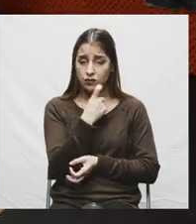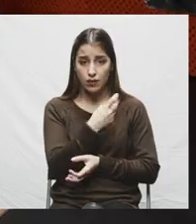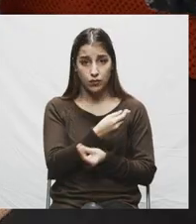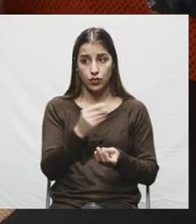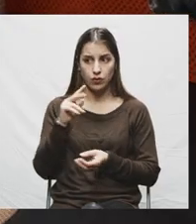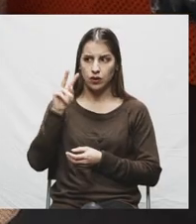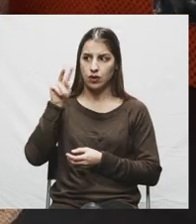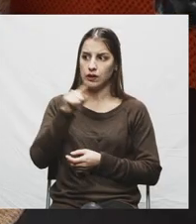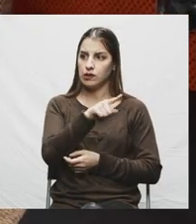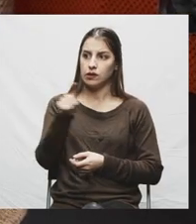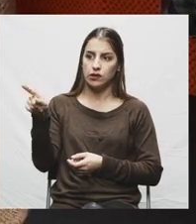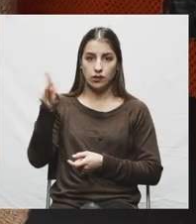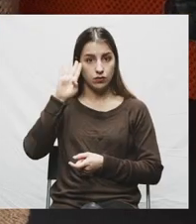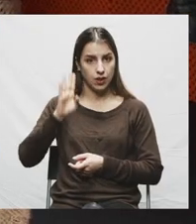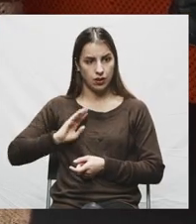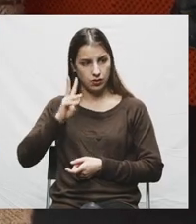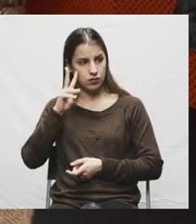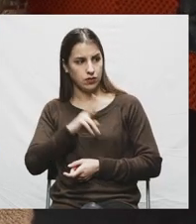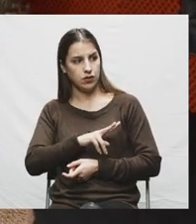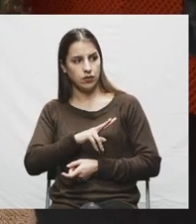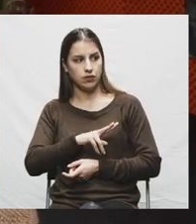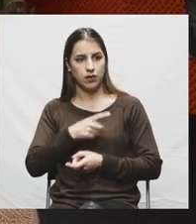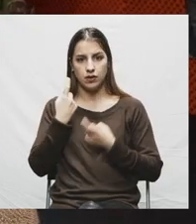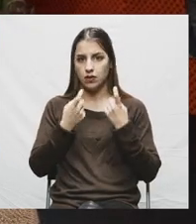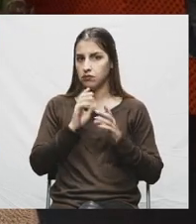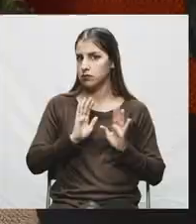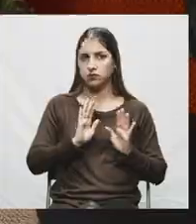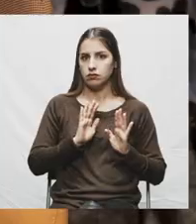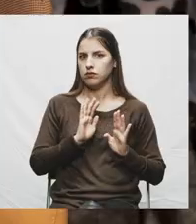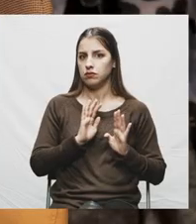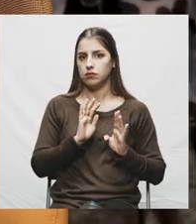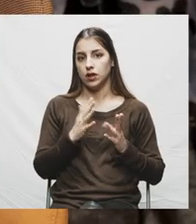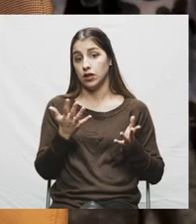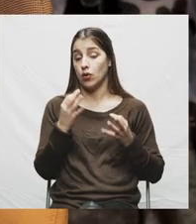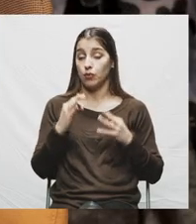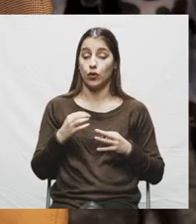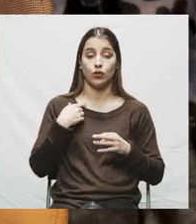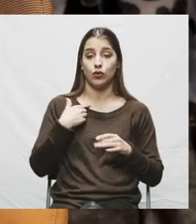to New York. And there, it was a period... [Ana] — It was longer.